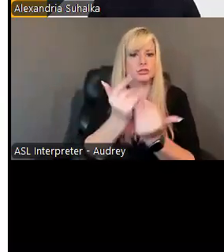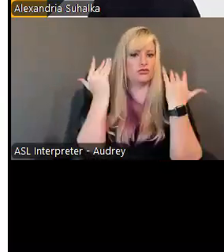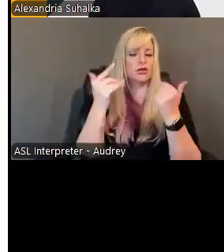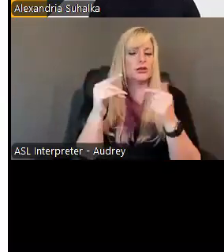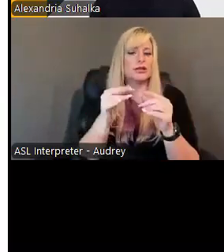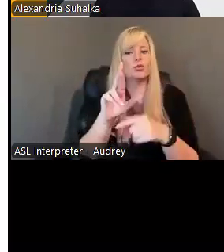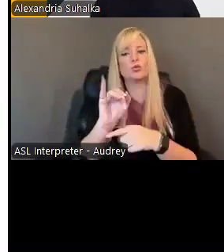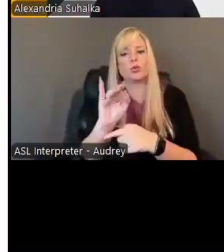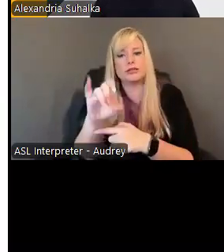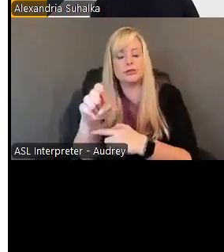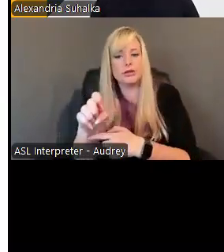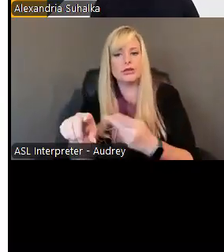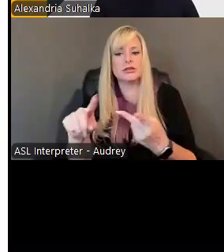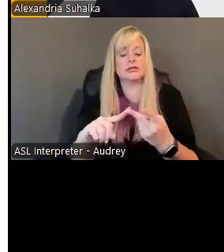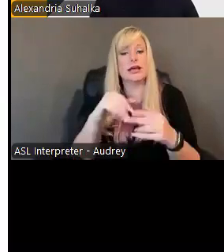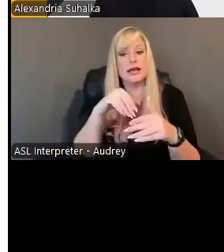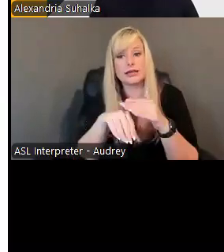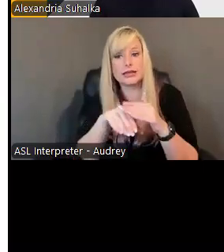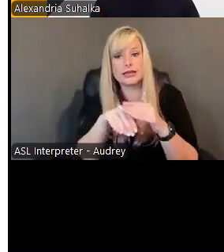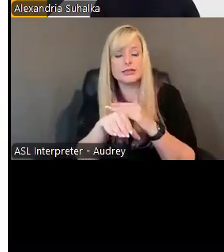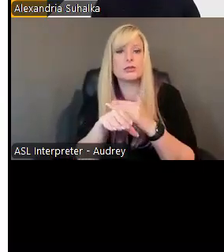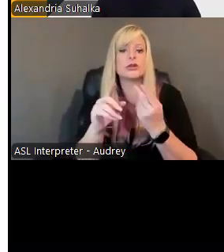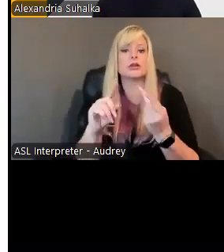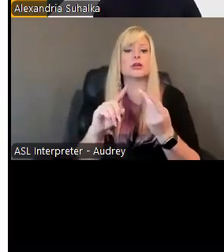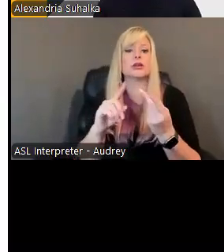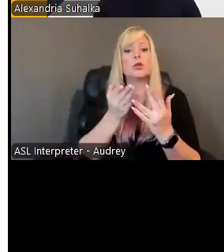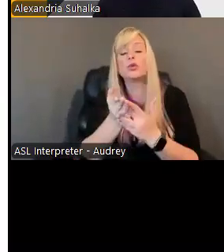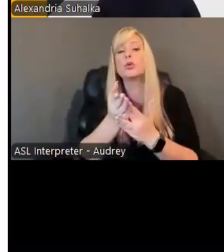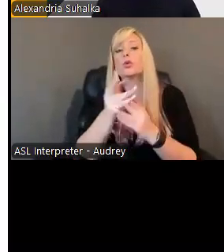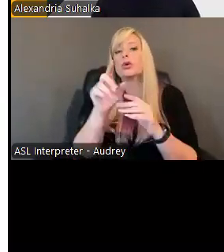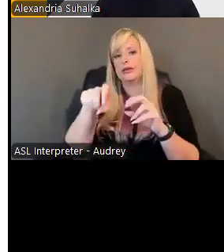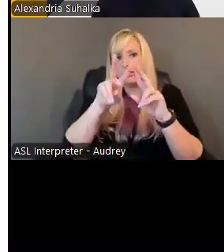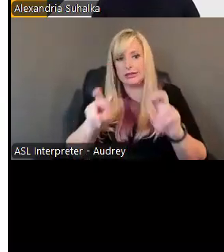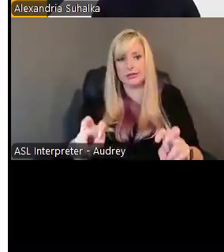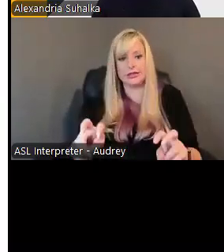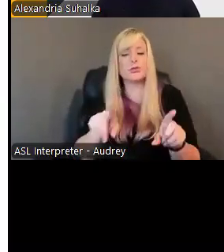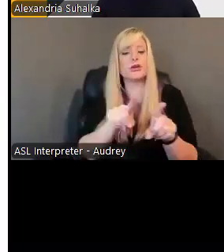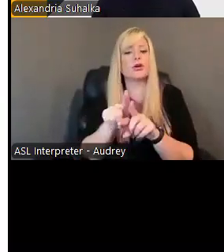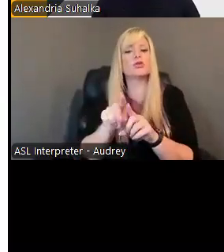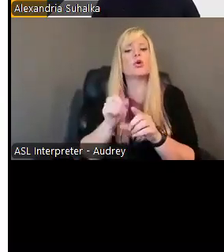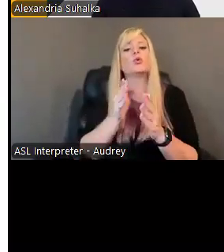accessibility through needs assessments, and then developing cultural list and cultural competency